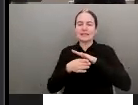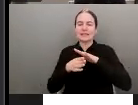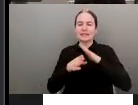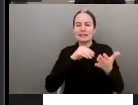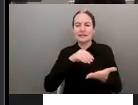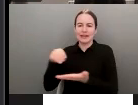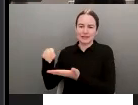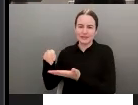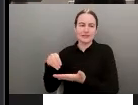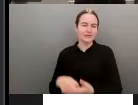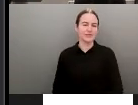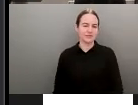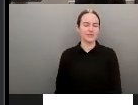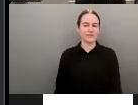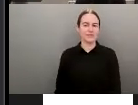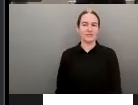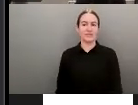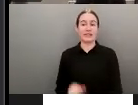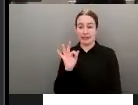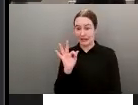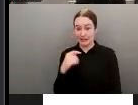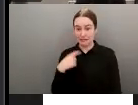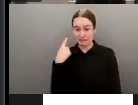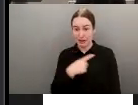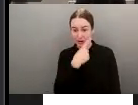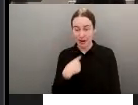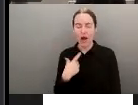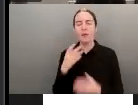if not, Google probably tells you how to go about it.